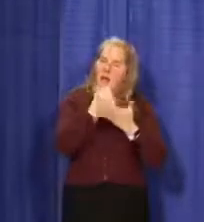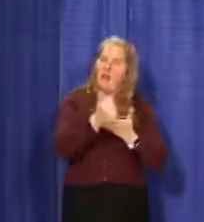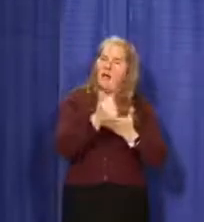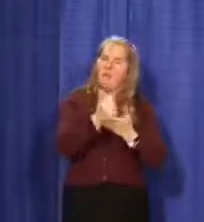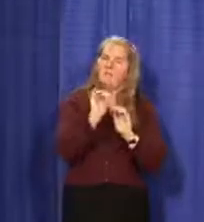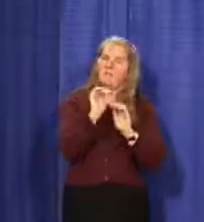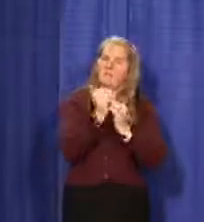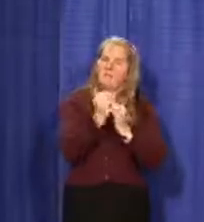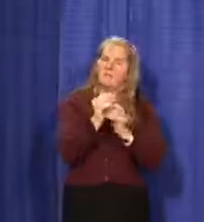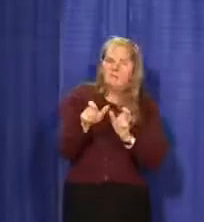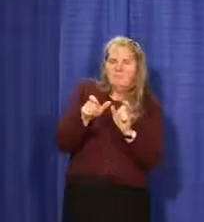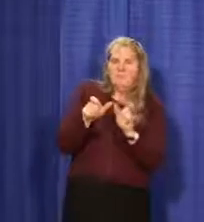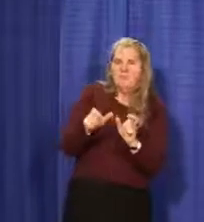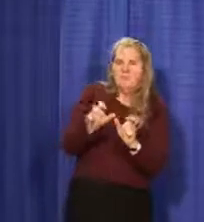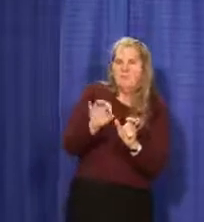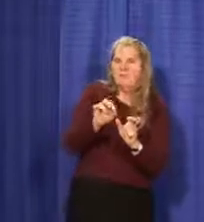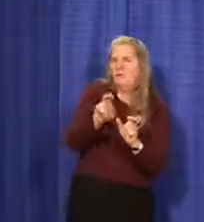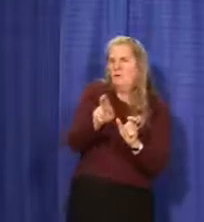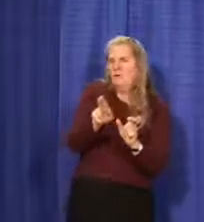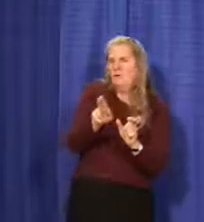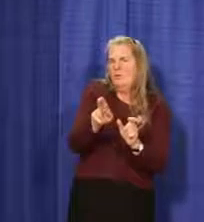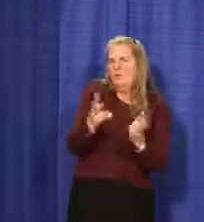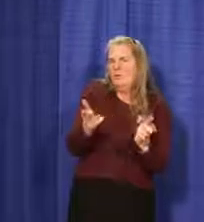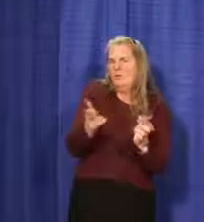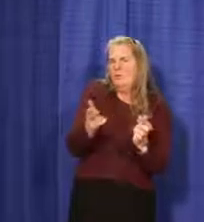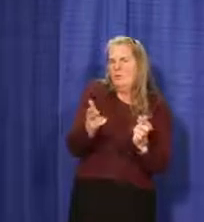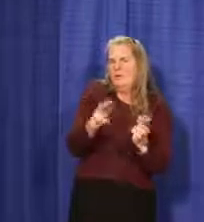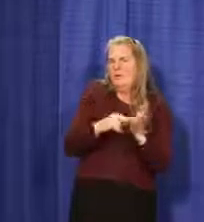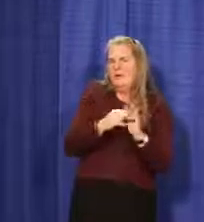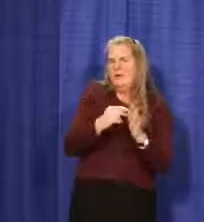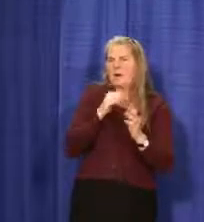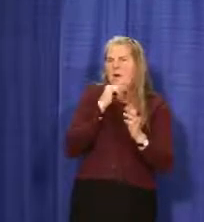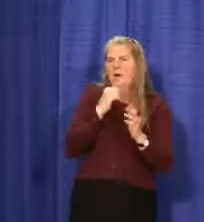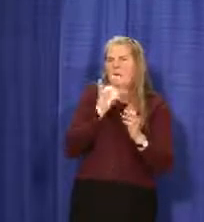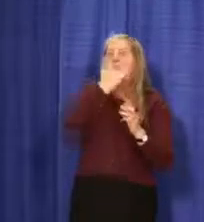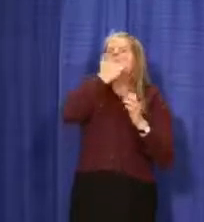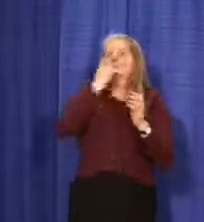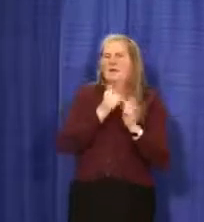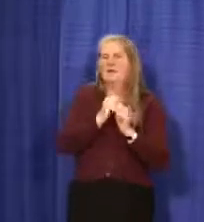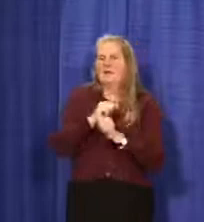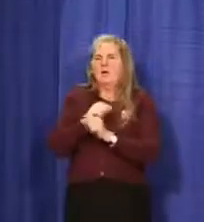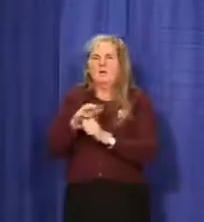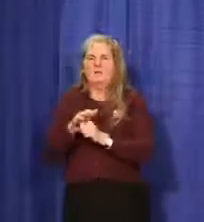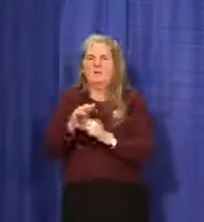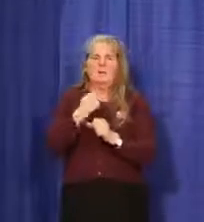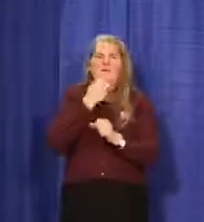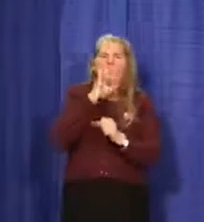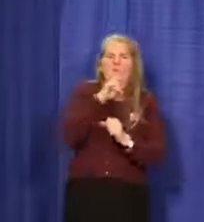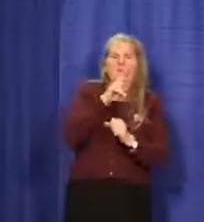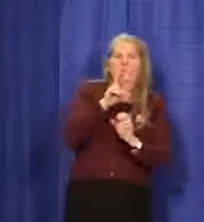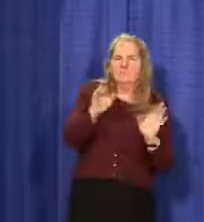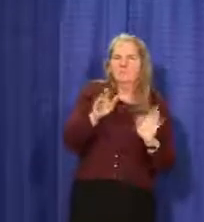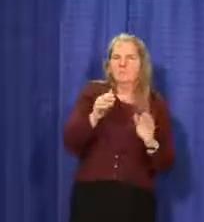flu shot is one more preventative action you can take. As COVID progresses in Canada